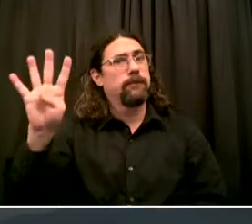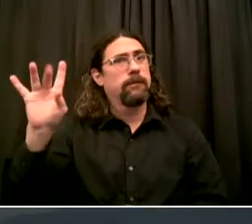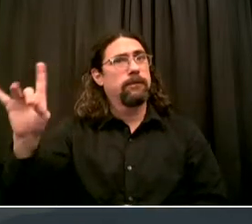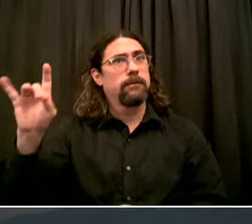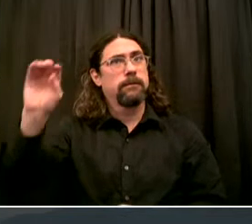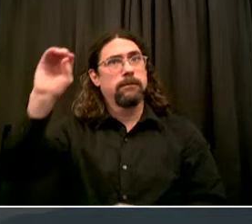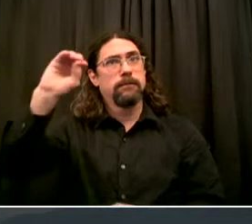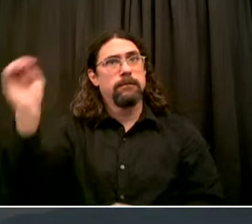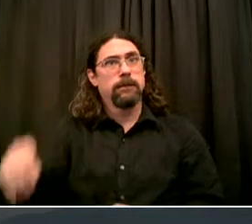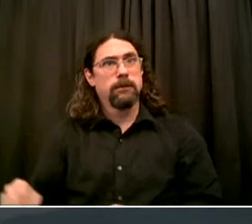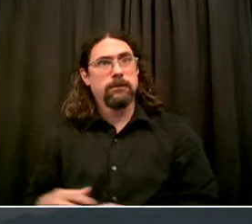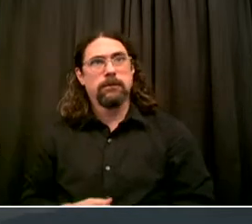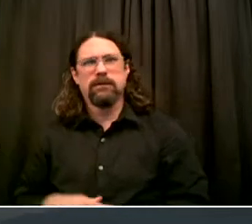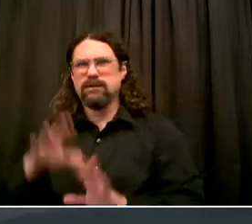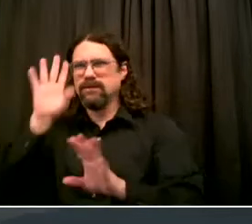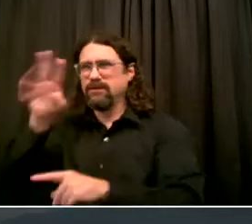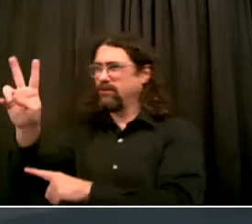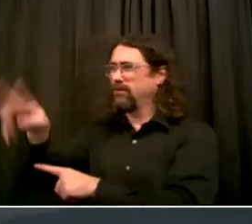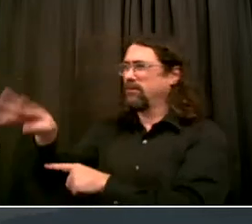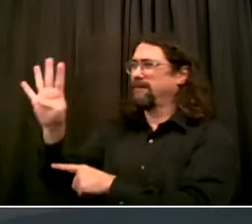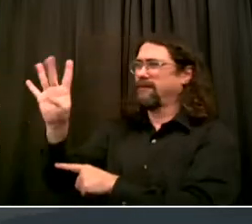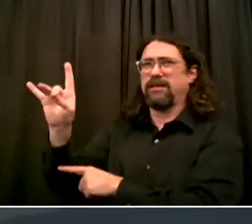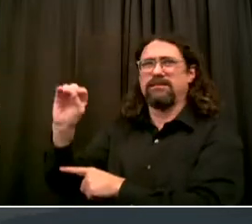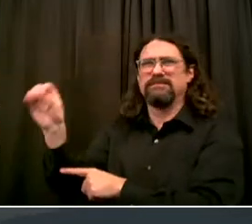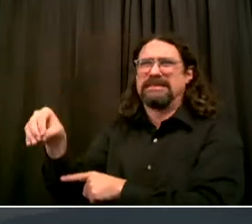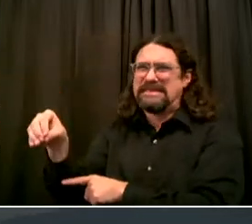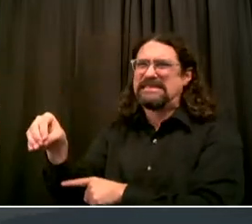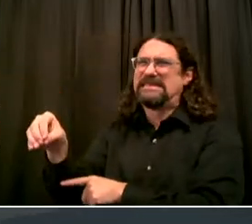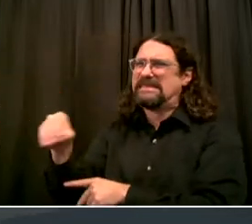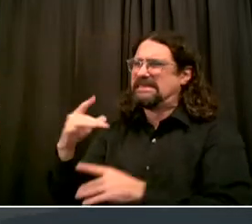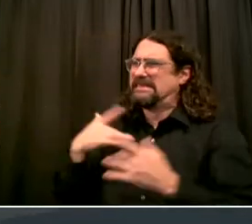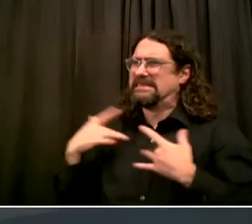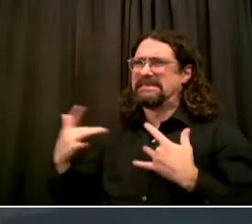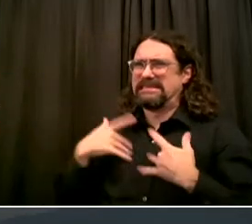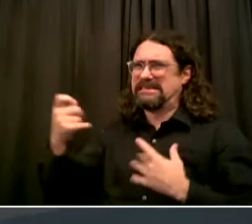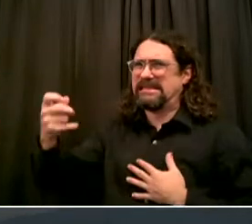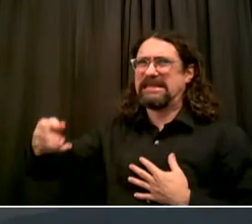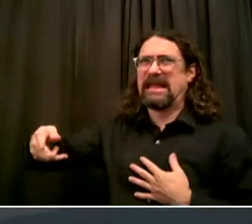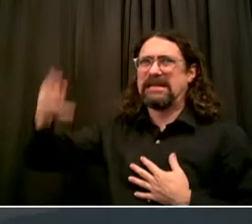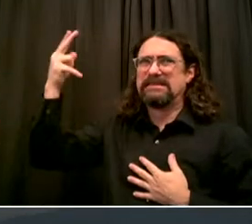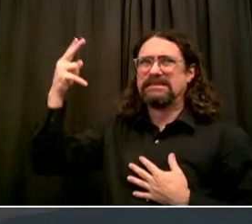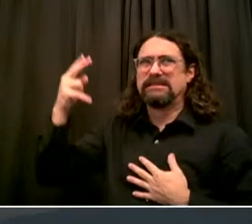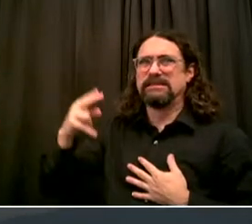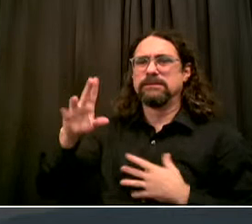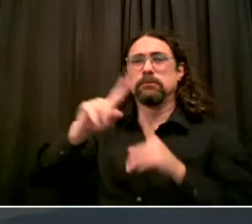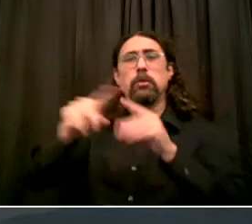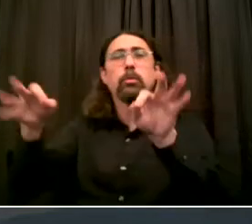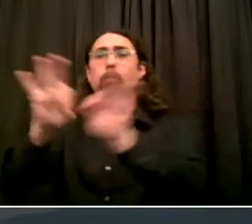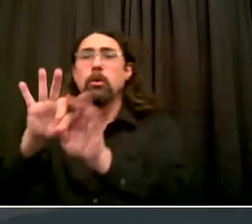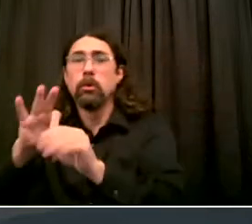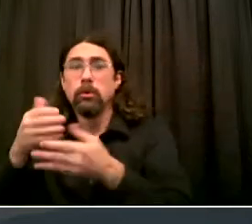REPORT, 2.48%. THAT IS A NUMBER WE ARE WATCHING CCEARFULLY. THAT ISS A NNBEUMR THAT WOULD CAUSE US ALL CONCERN